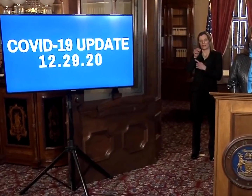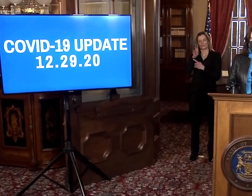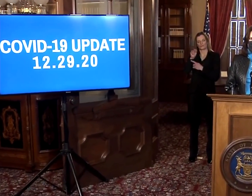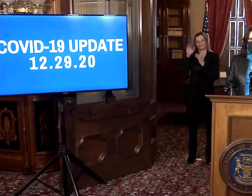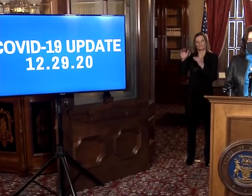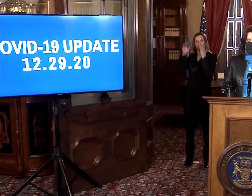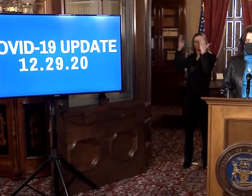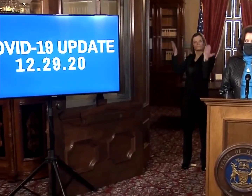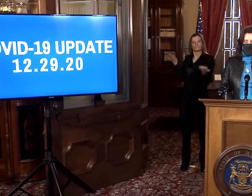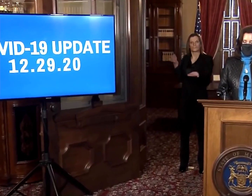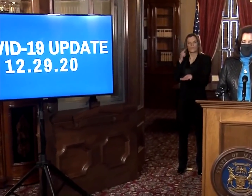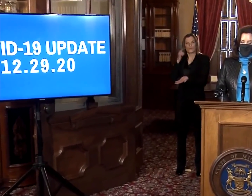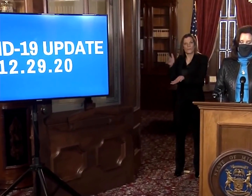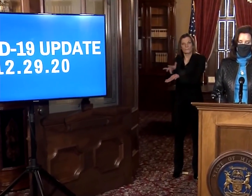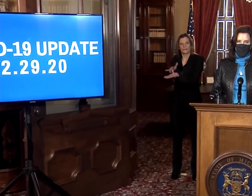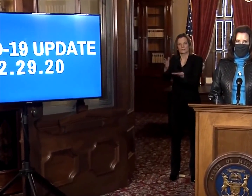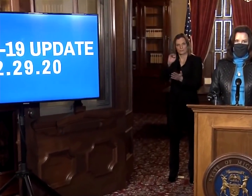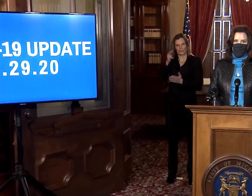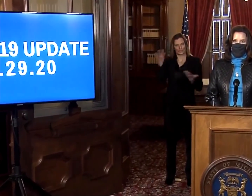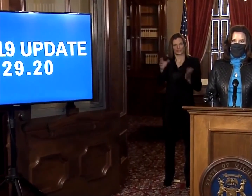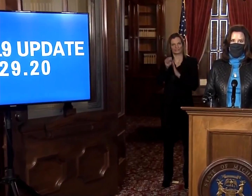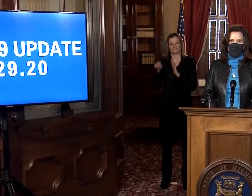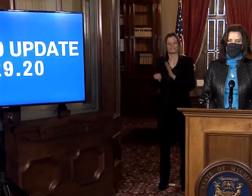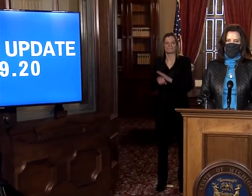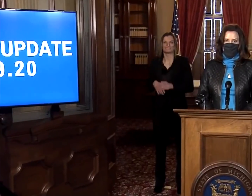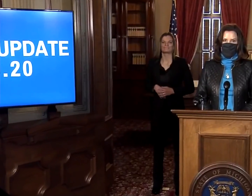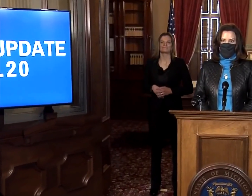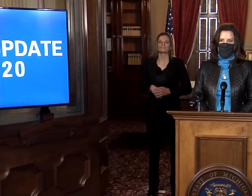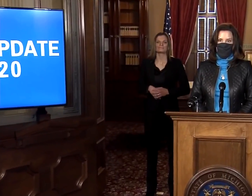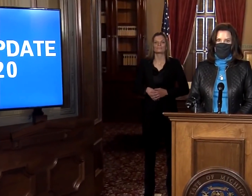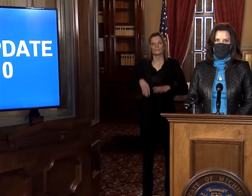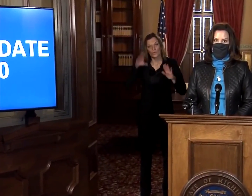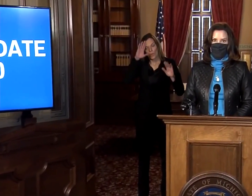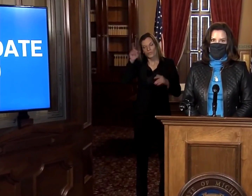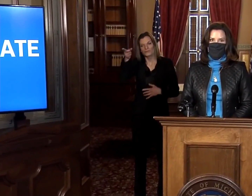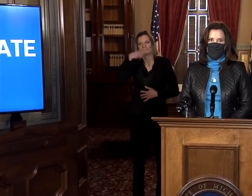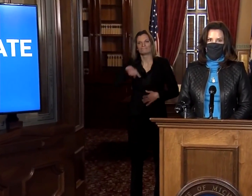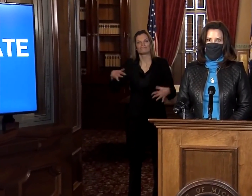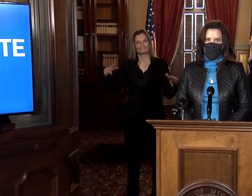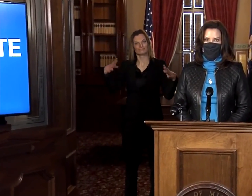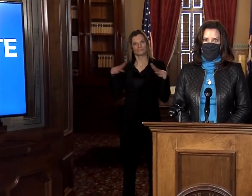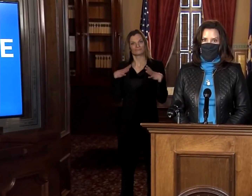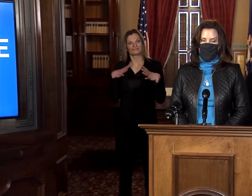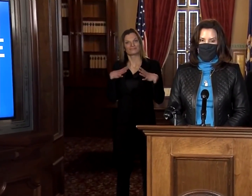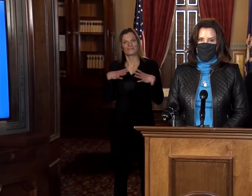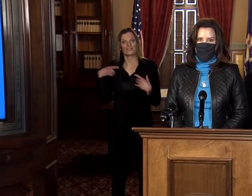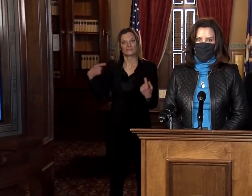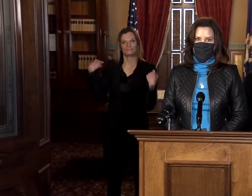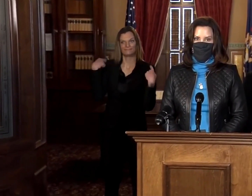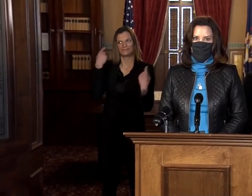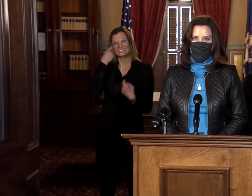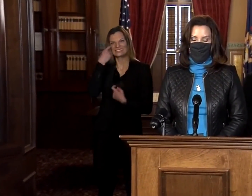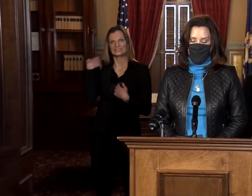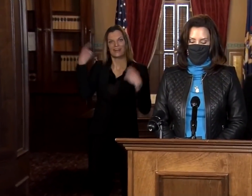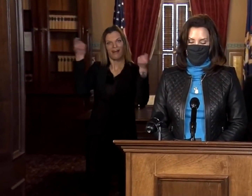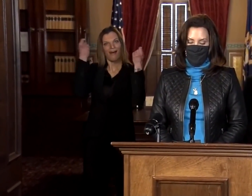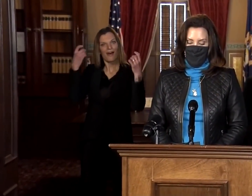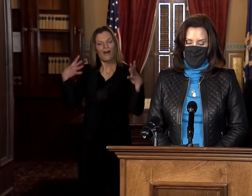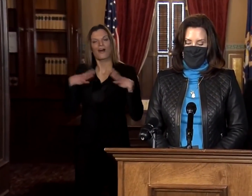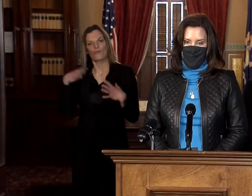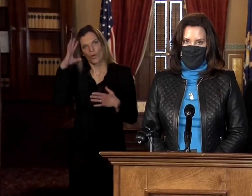December 29, I am joined again by Dr. Jen anyway Caldoun, our